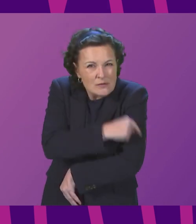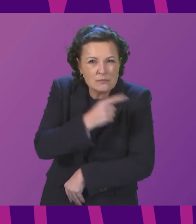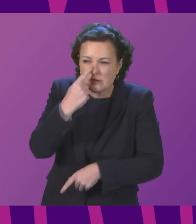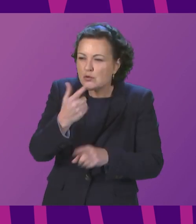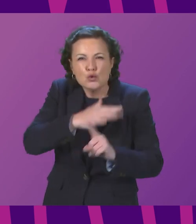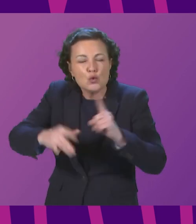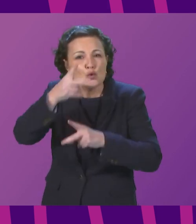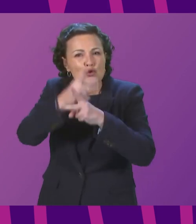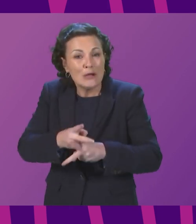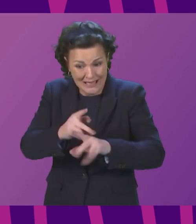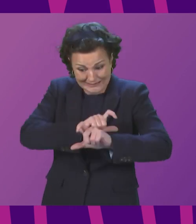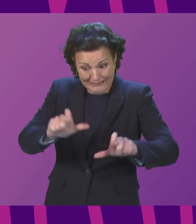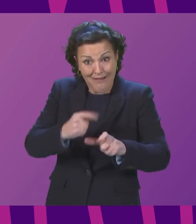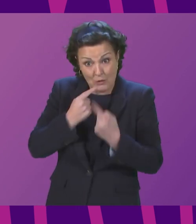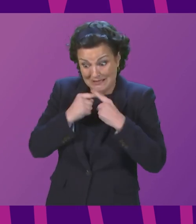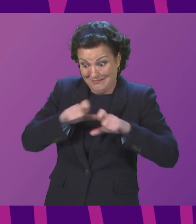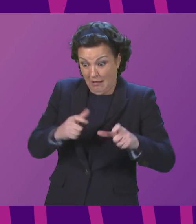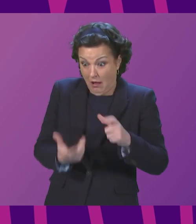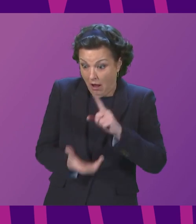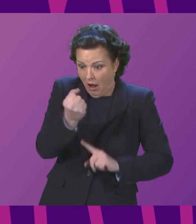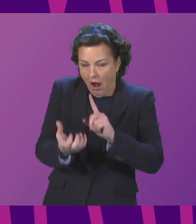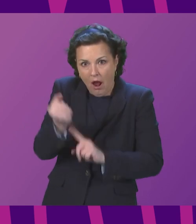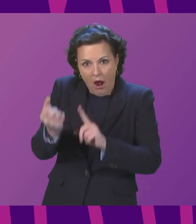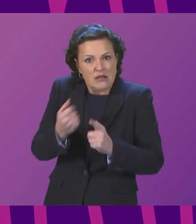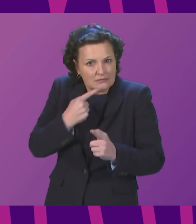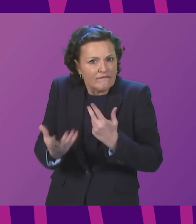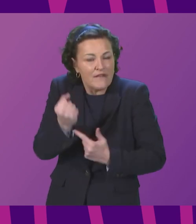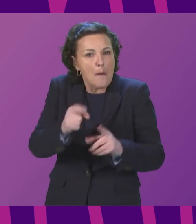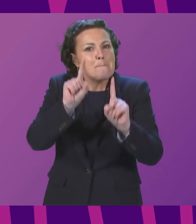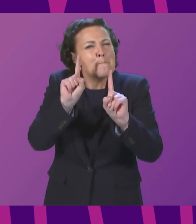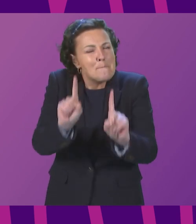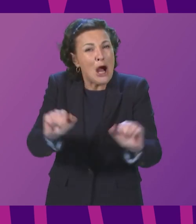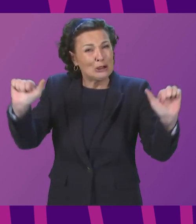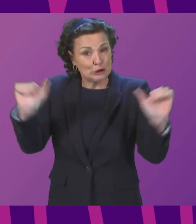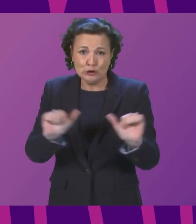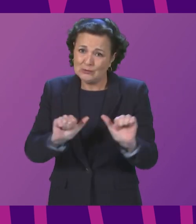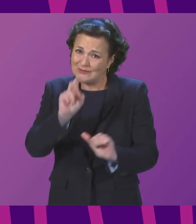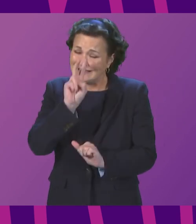it is beyond doubt that it is already having a considerable impact. The number of people